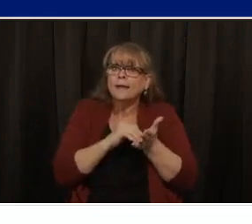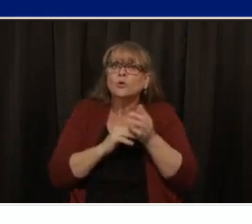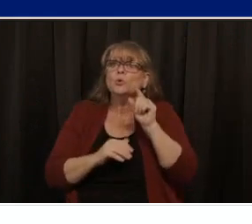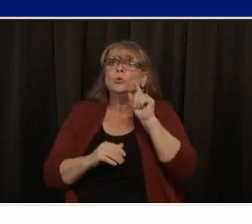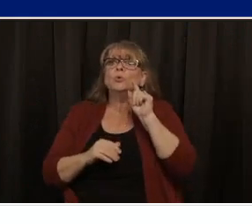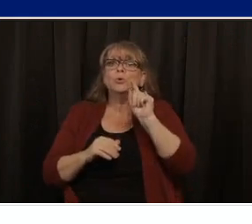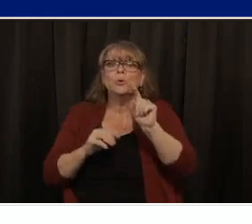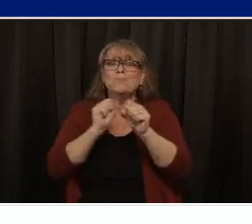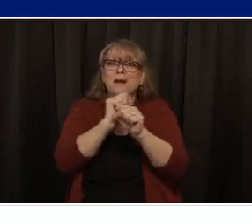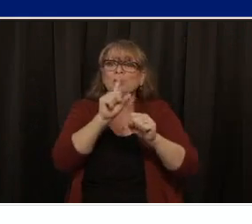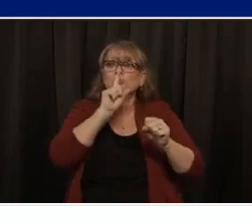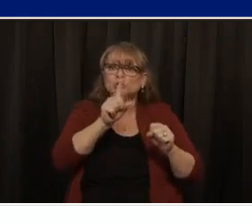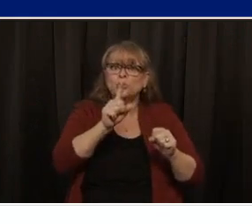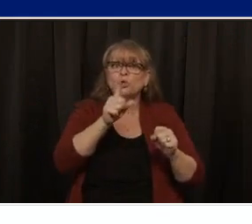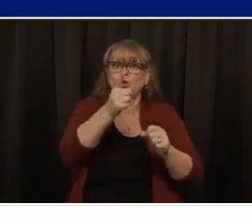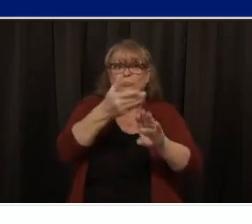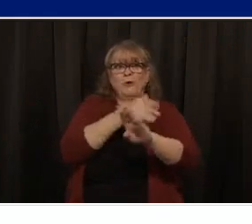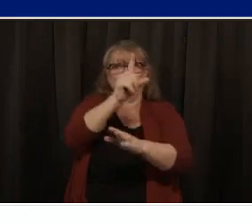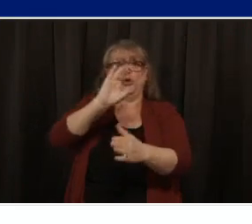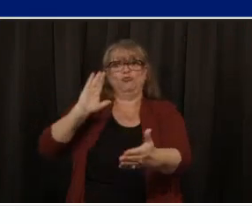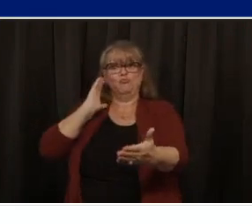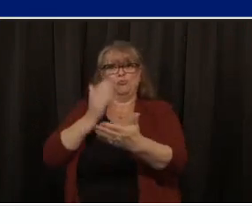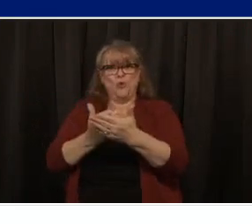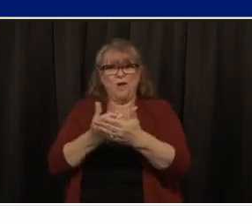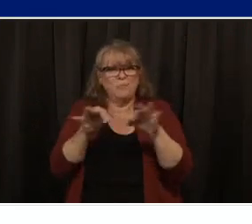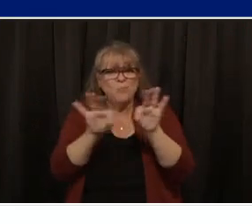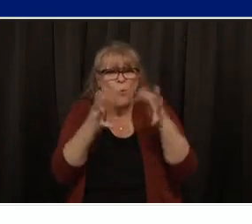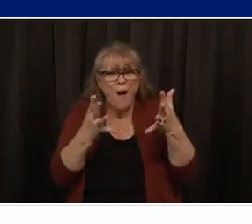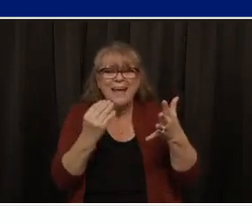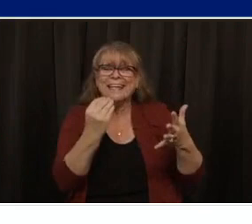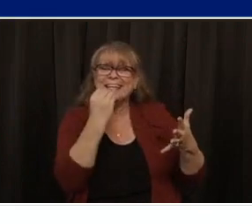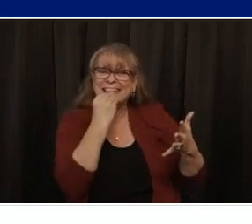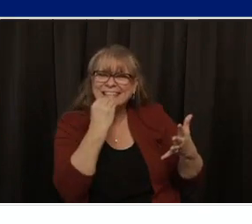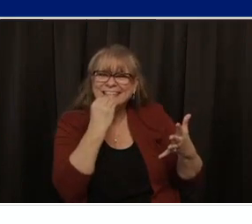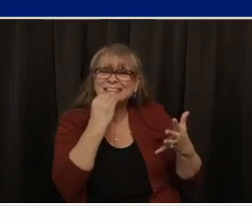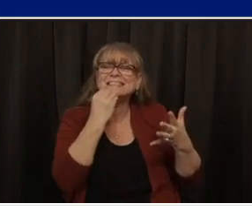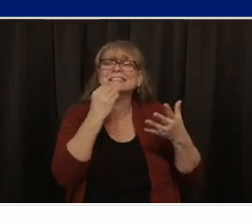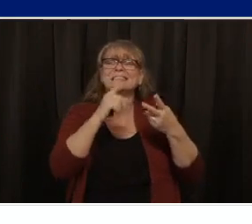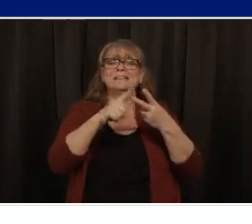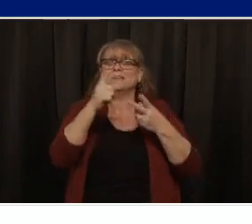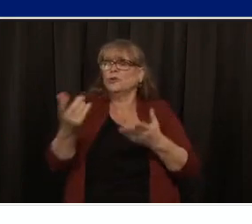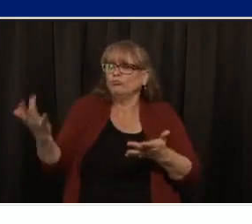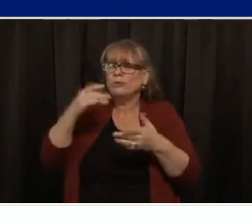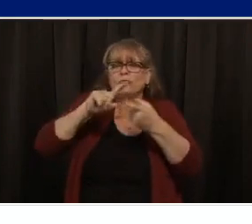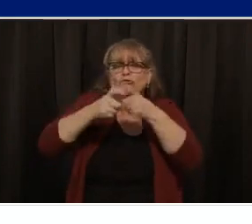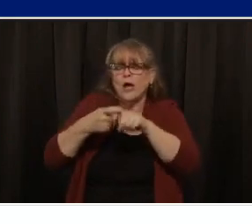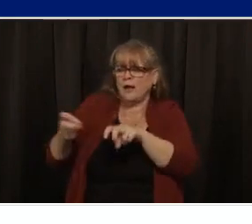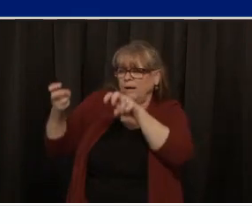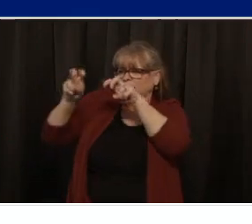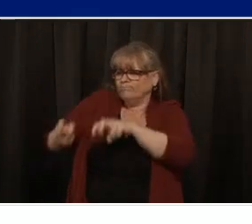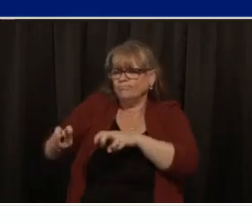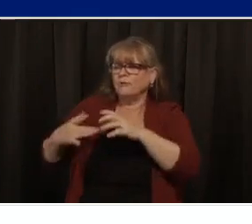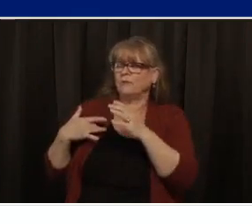a snack. Bring a friend, a friend to reassure you, then we can best manage going forward, the